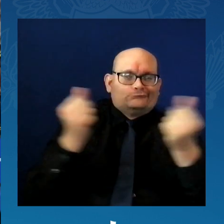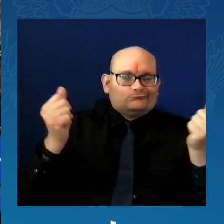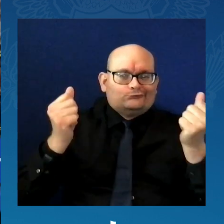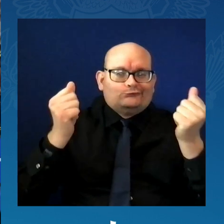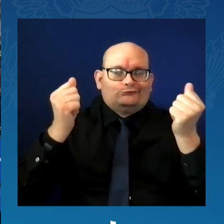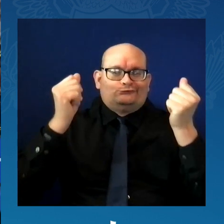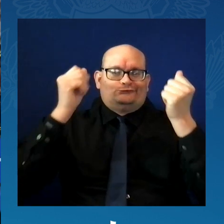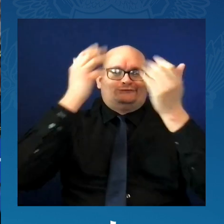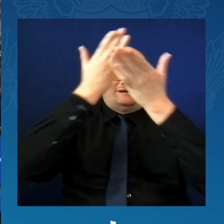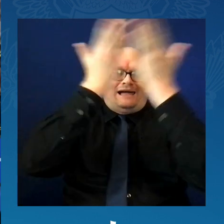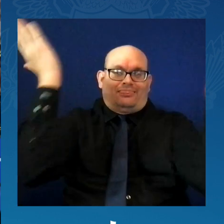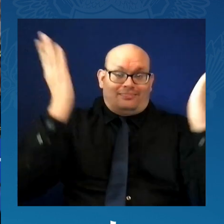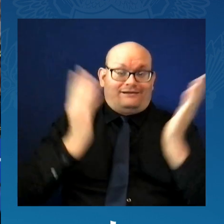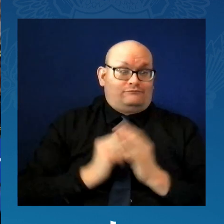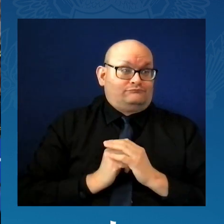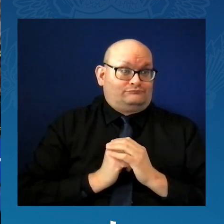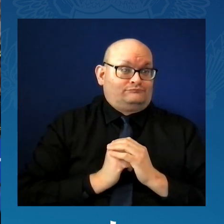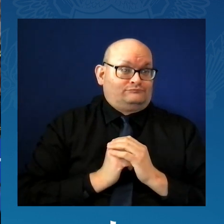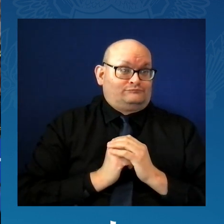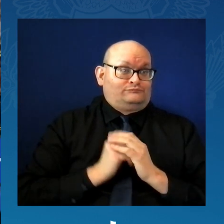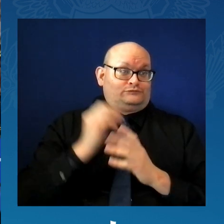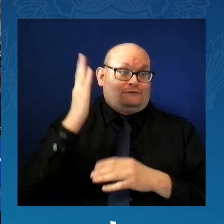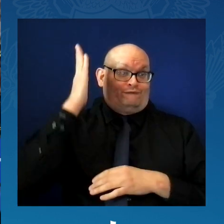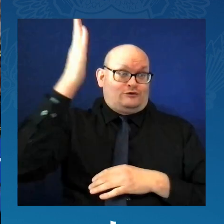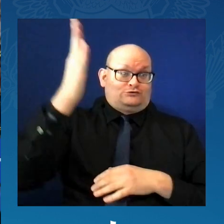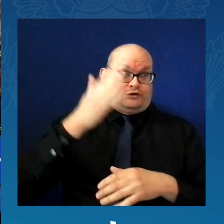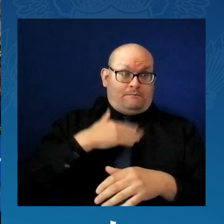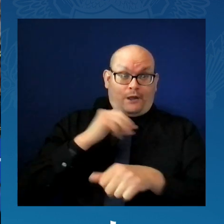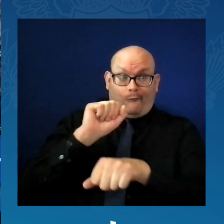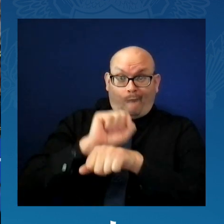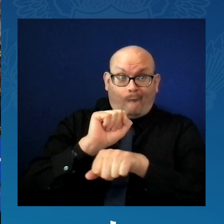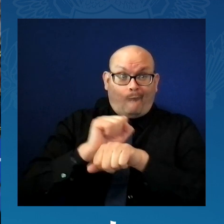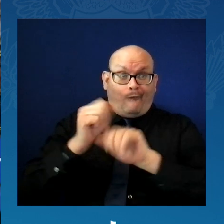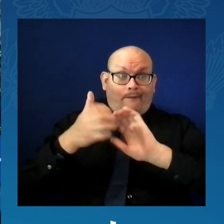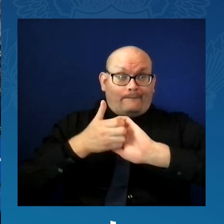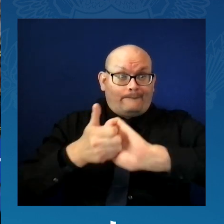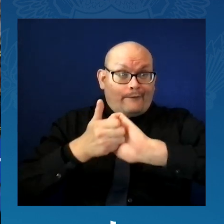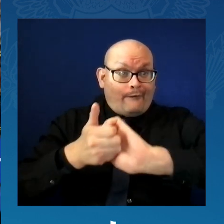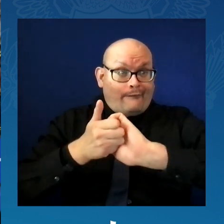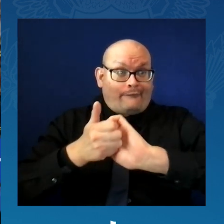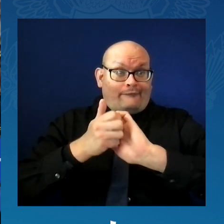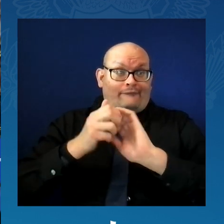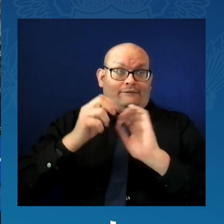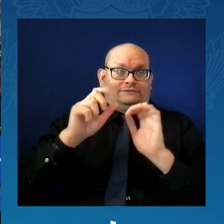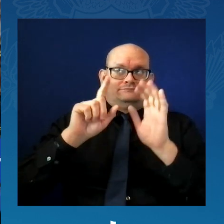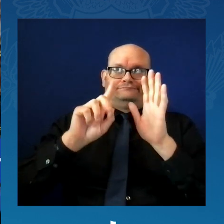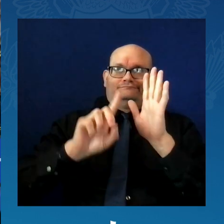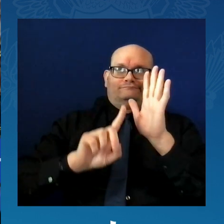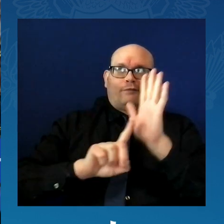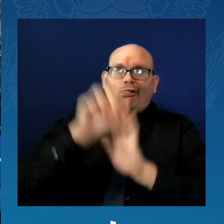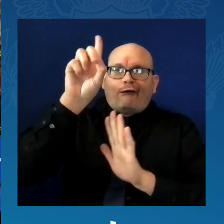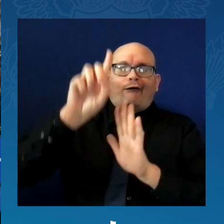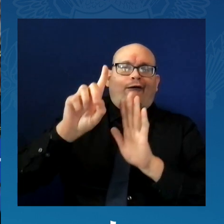In my work, I partner with satellite and launch operators and manufacturers, government agencies and many others to promote safety